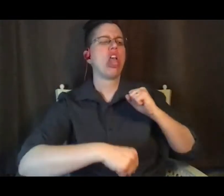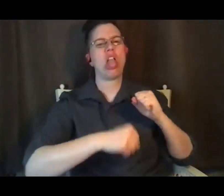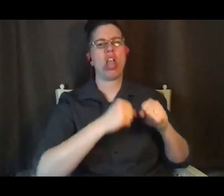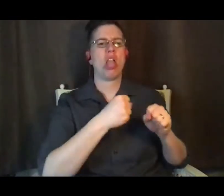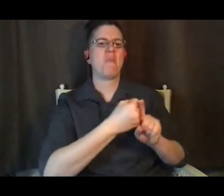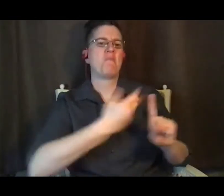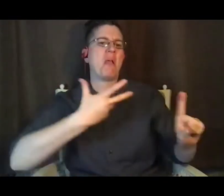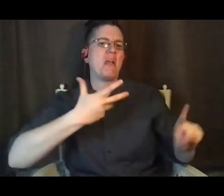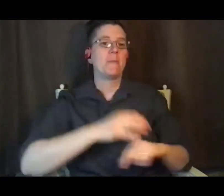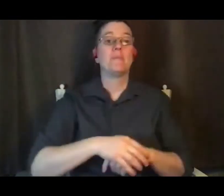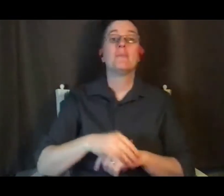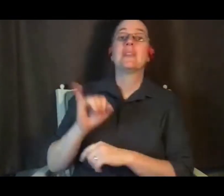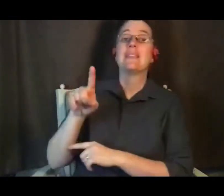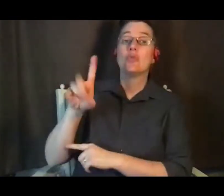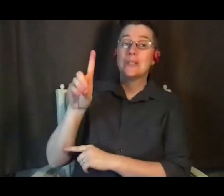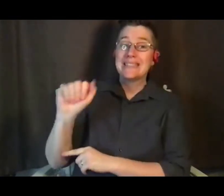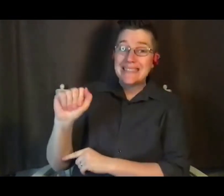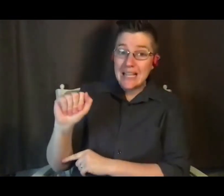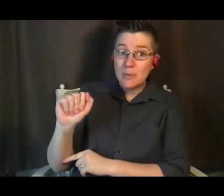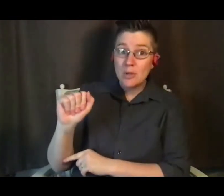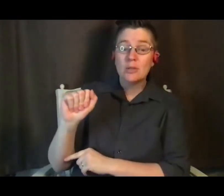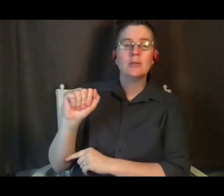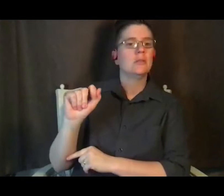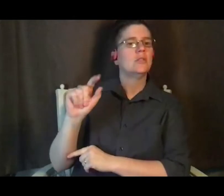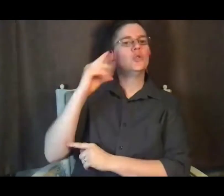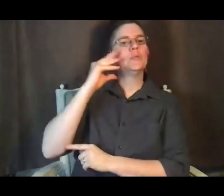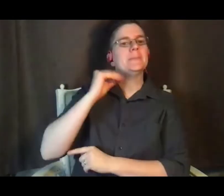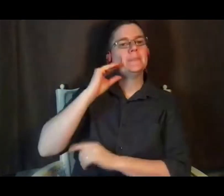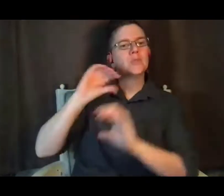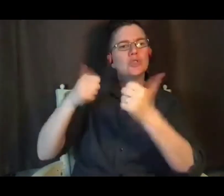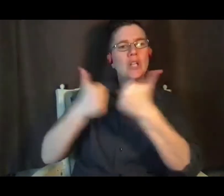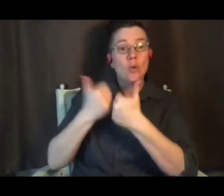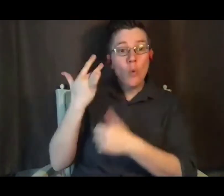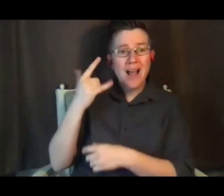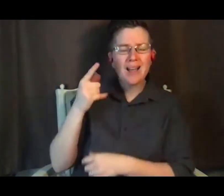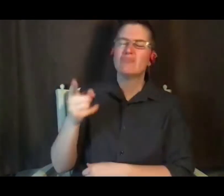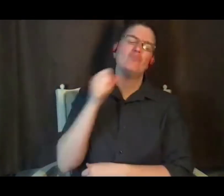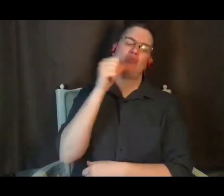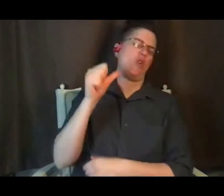if you are disabled you only experience challenges because you haven't tried hard enough that those